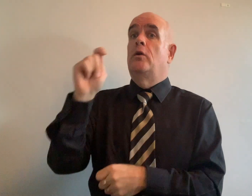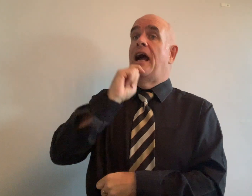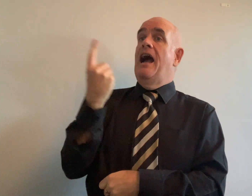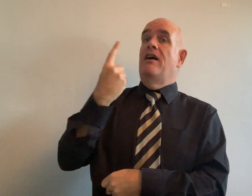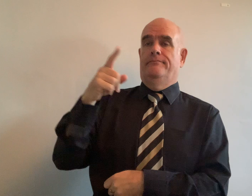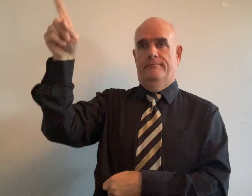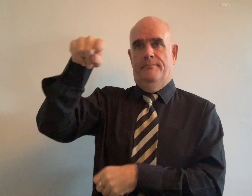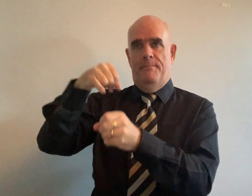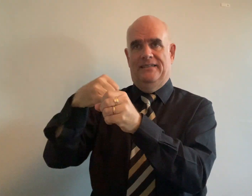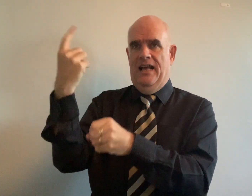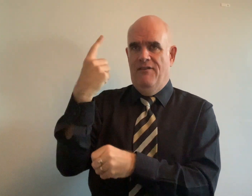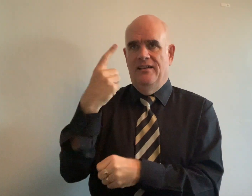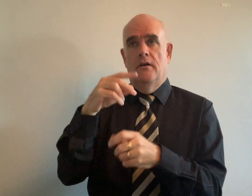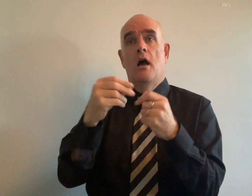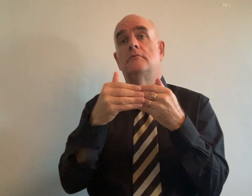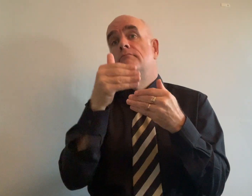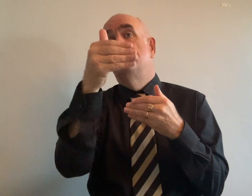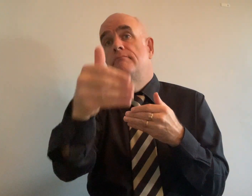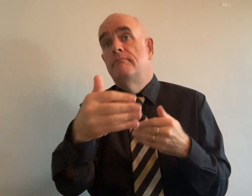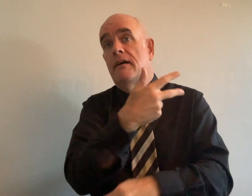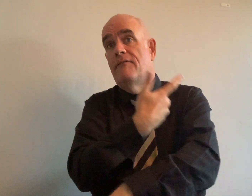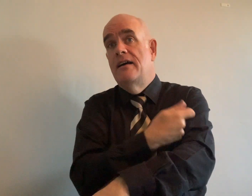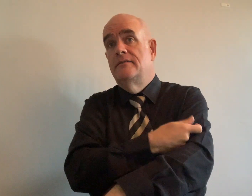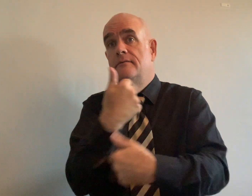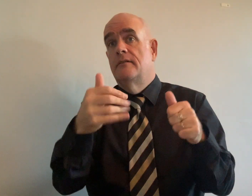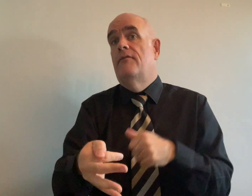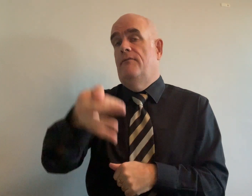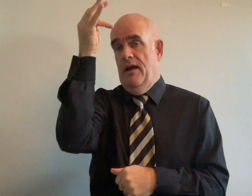May I take this opportunity again, as President of Ireland, to thank